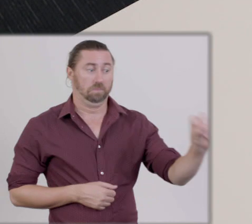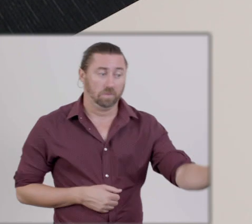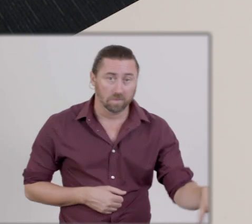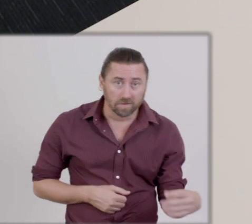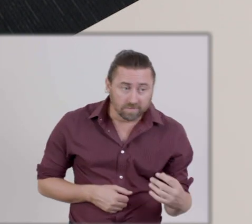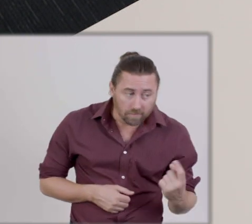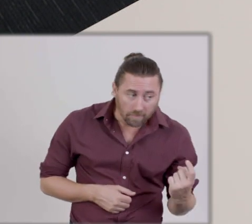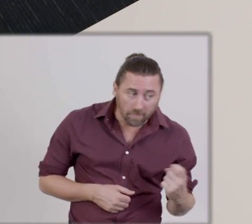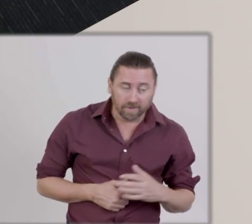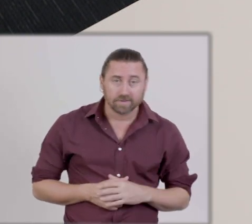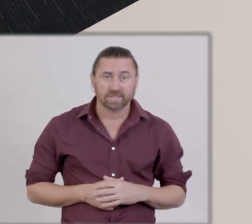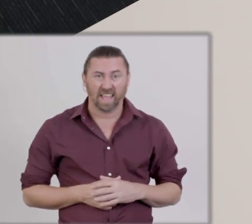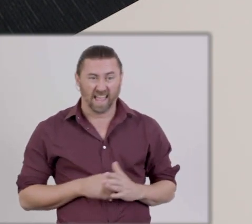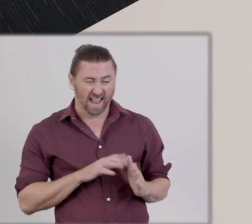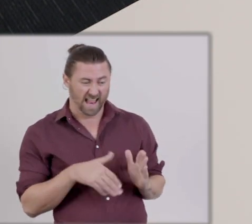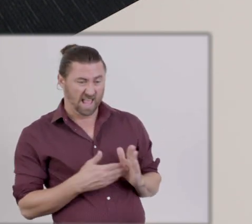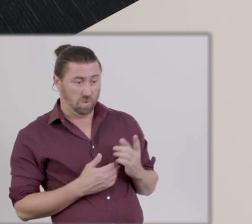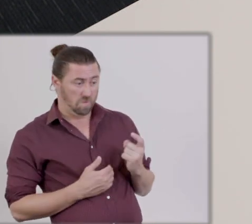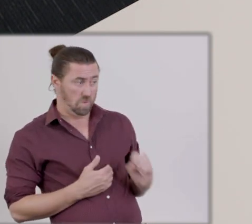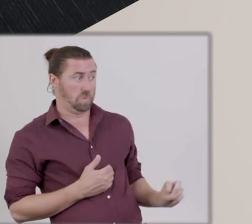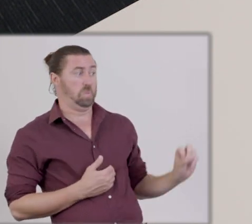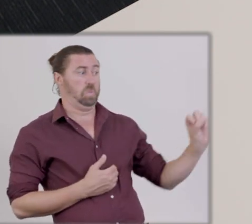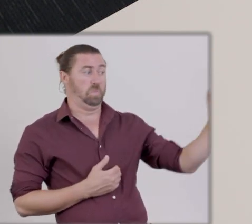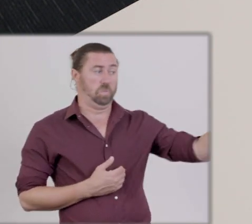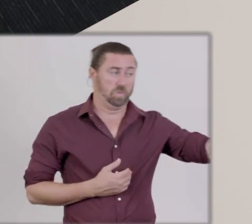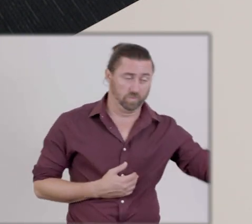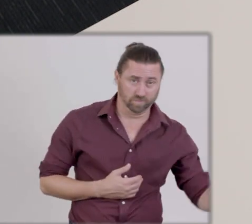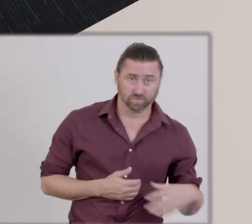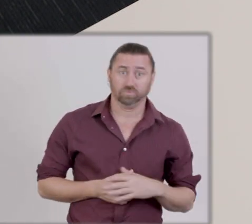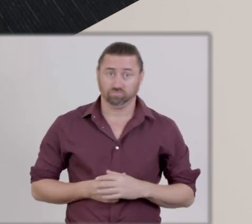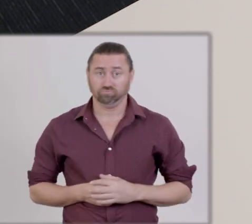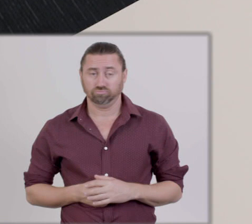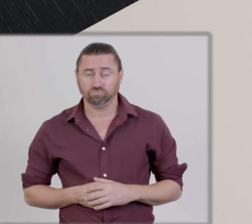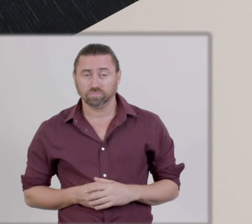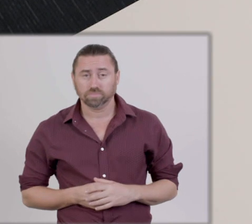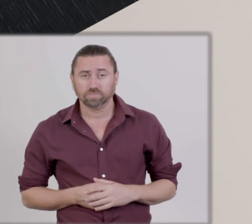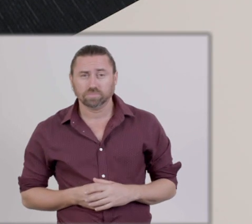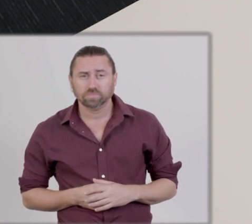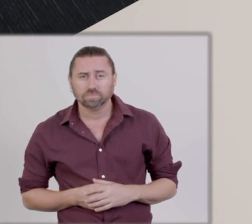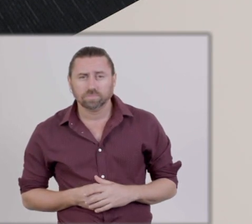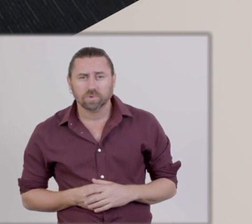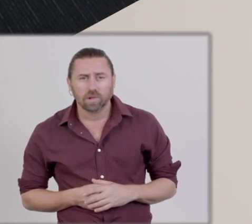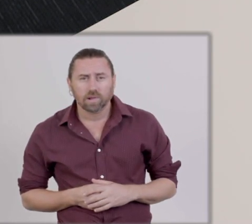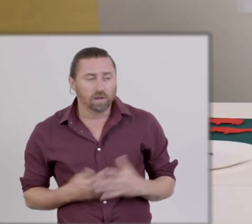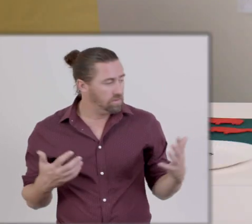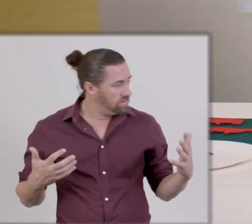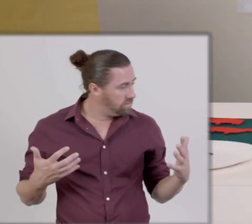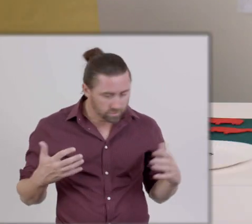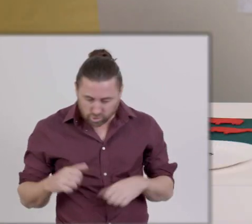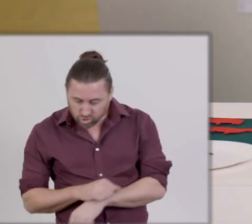another sheep into Paddock 3, and another sheep into Paddock 4.